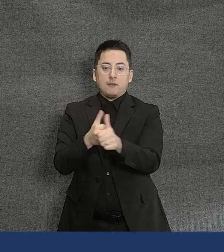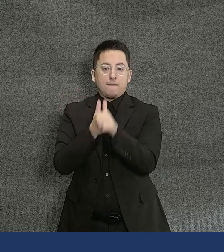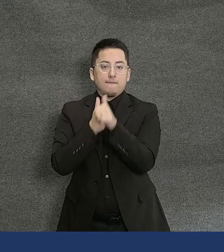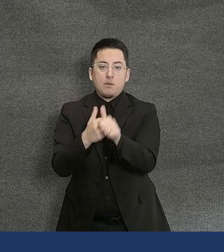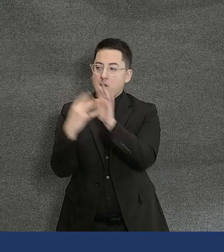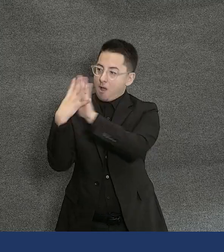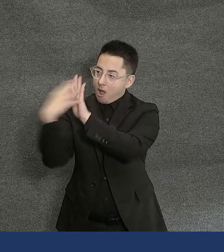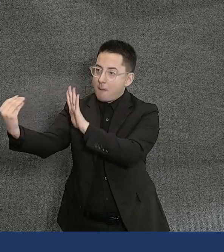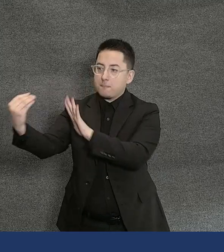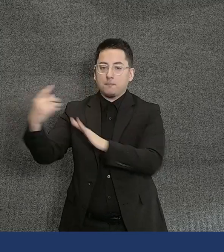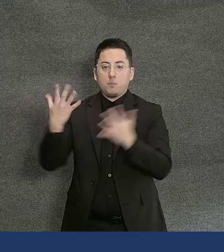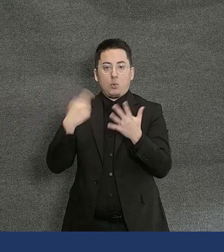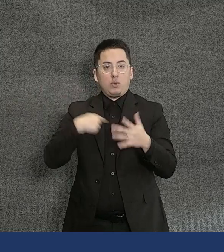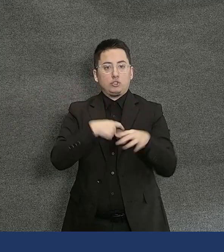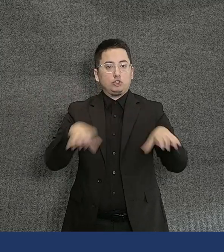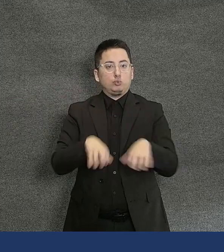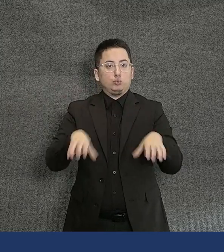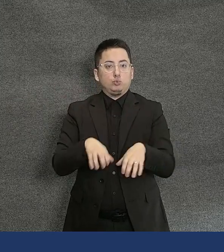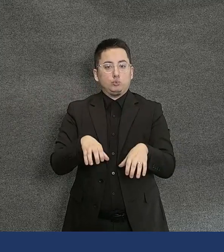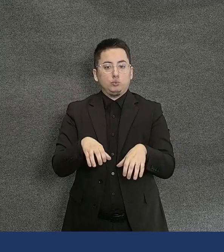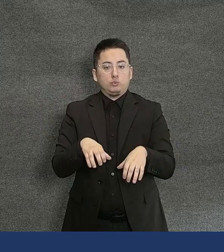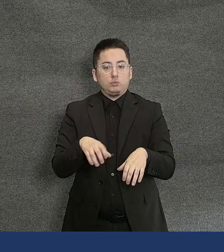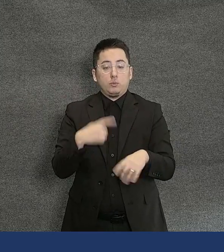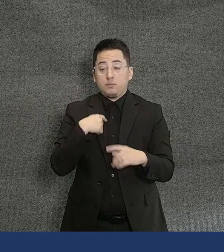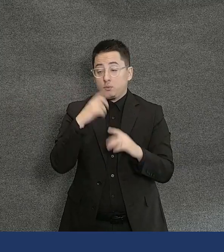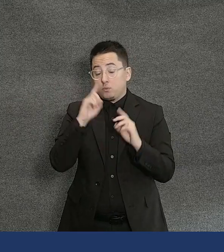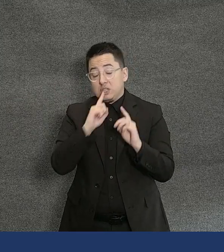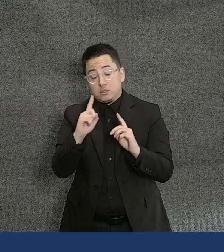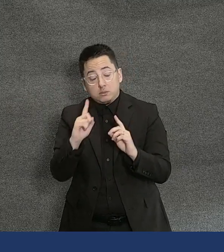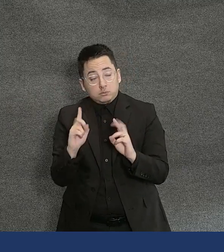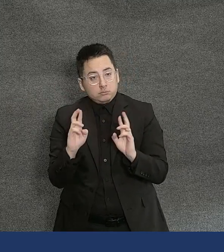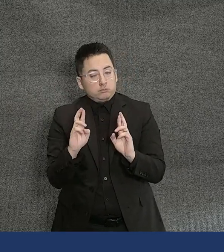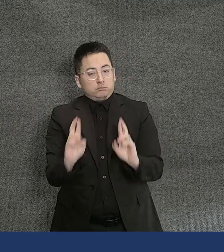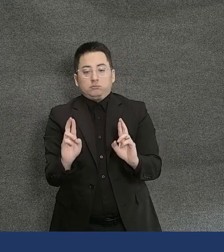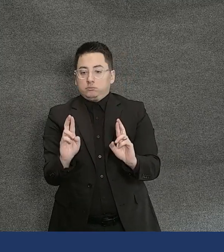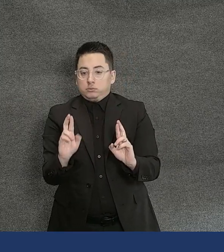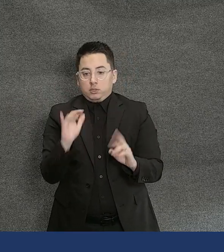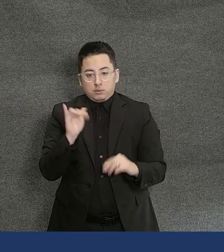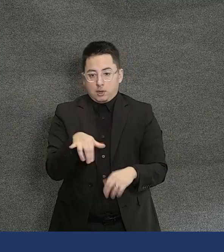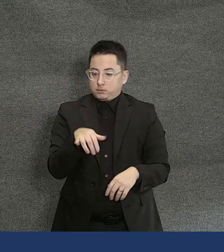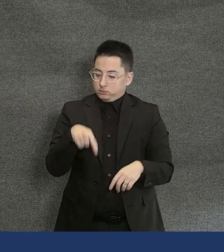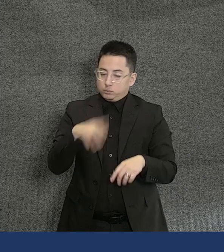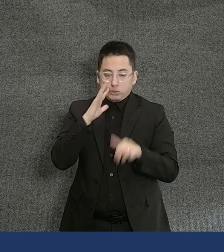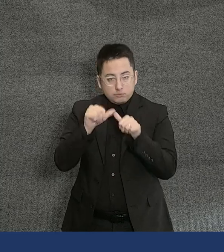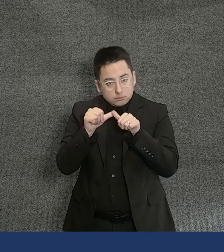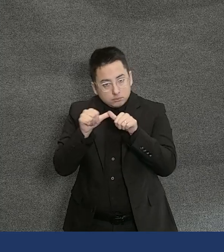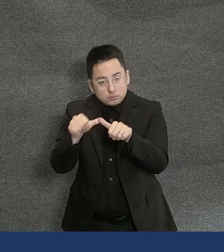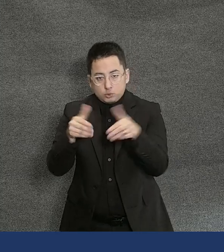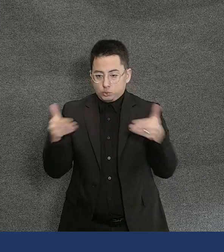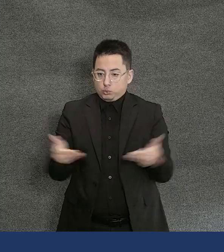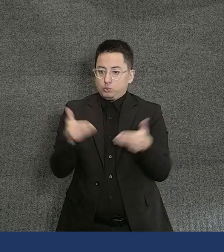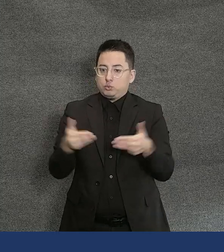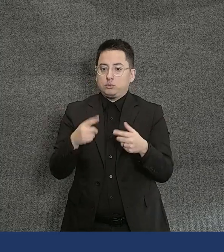And so it is my hope that as we introduce legislation like this, that other states will do the same